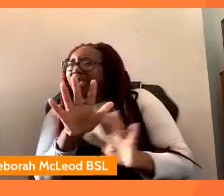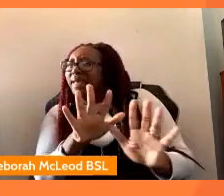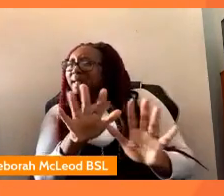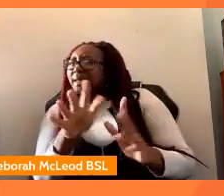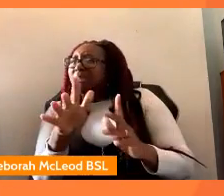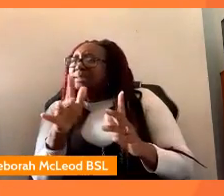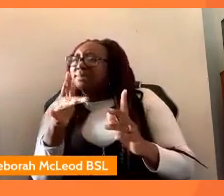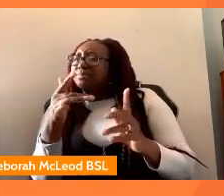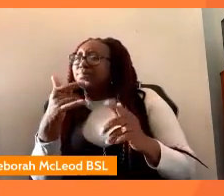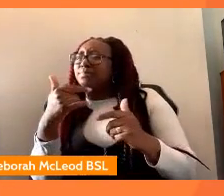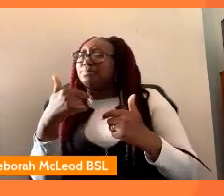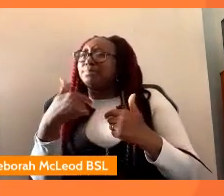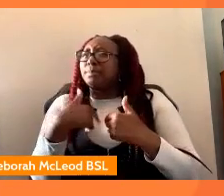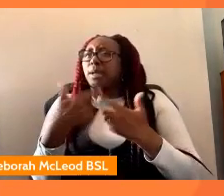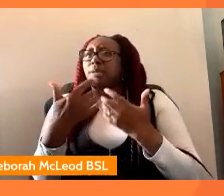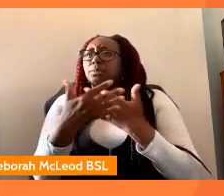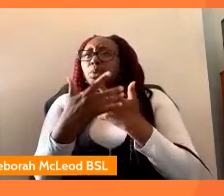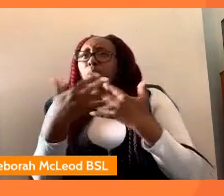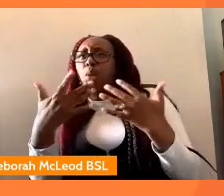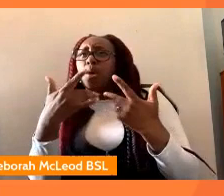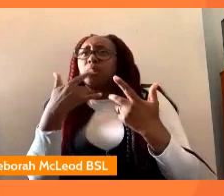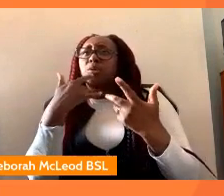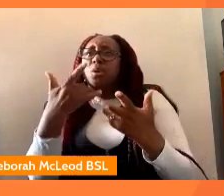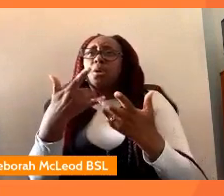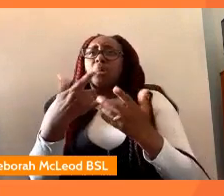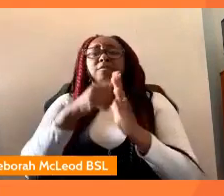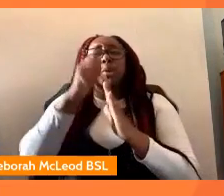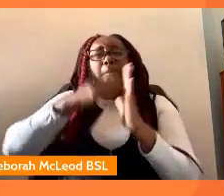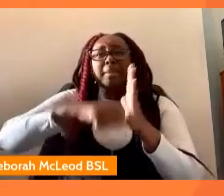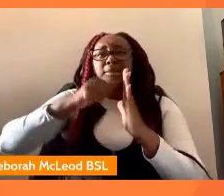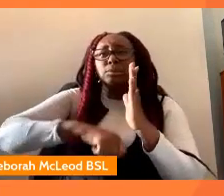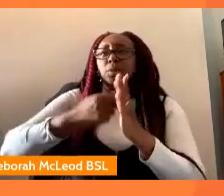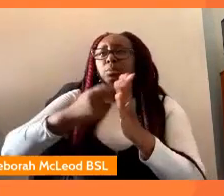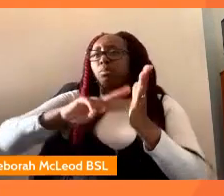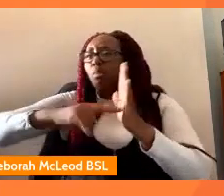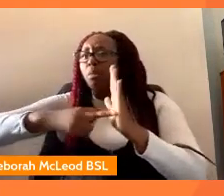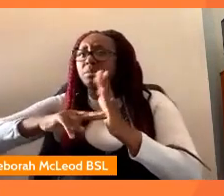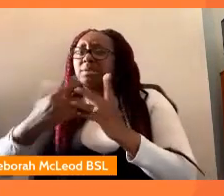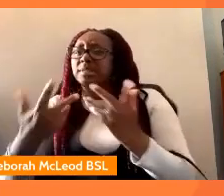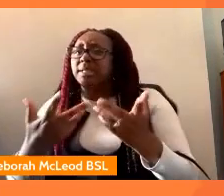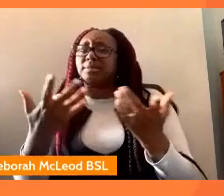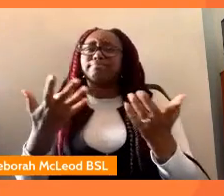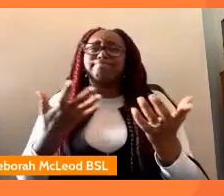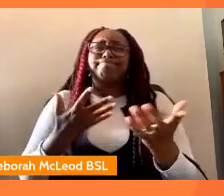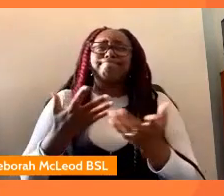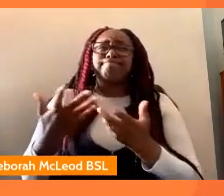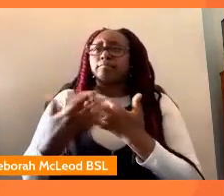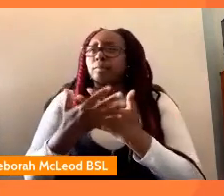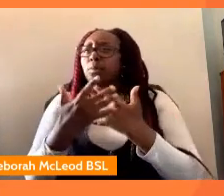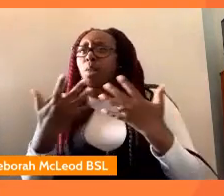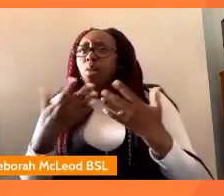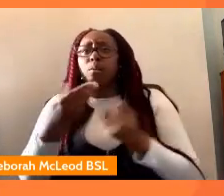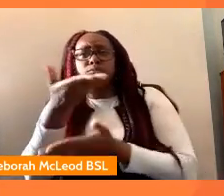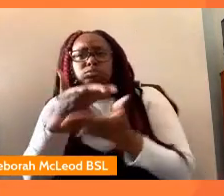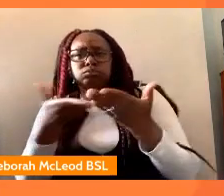So my kind of instinct is a lot of our commissioned organisations, there is lots of conversation about how you can R&D,